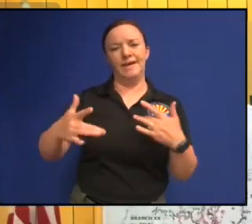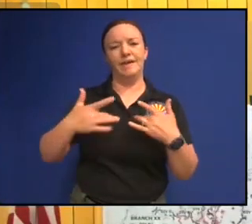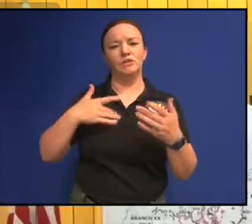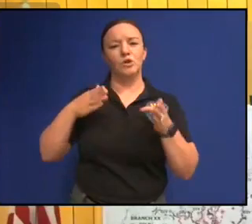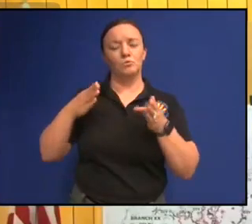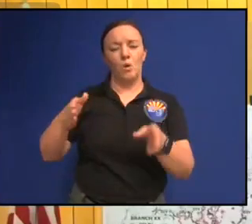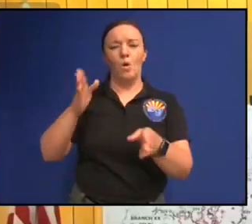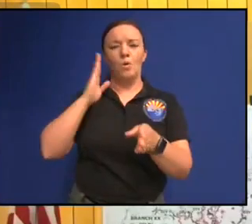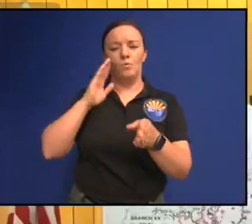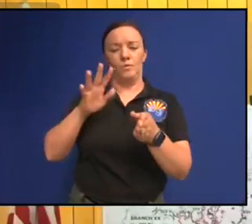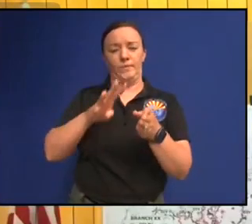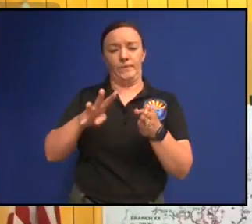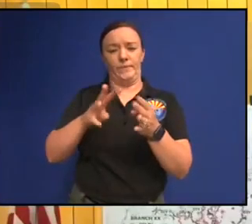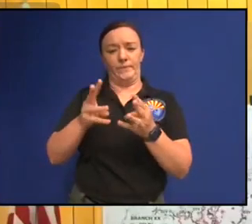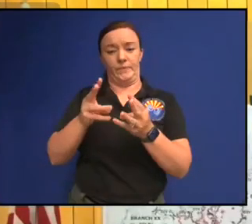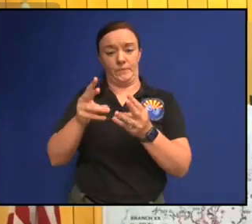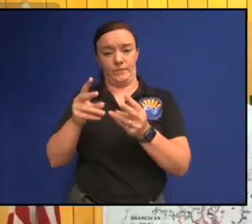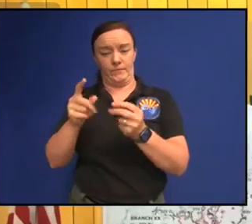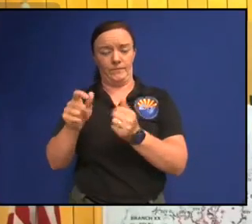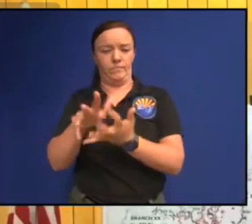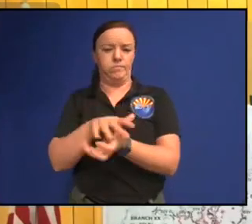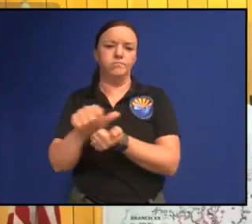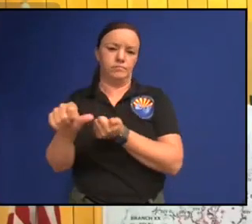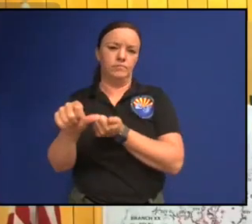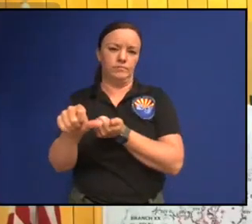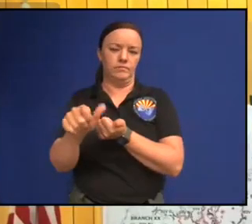OPERATION DOWN WHILE WE TENDED TO THAT YESTERDAY.